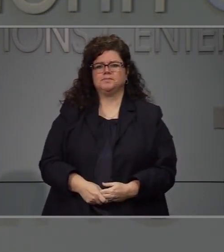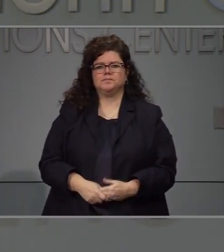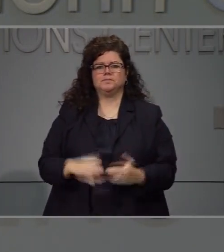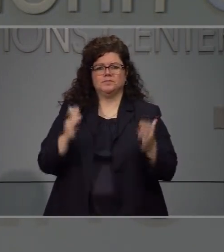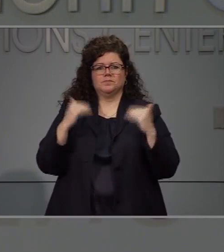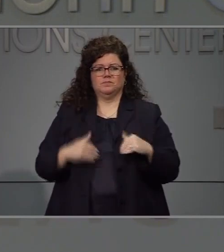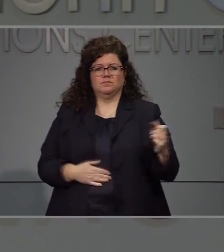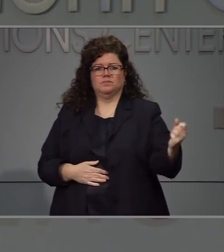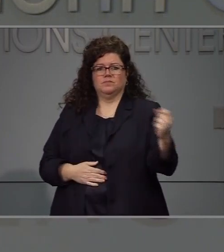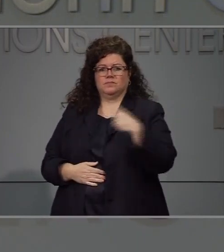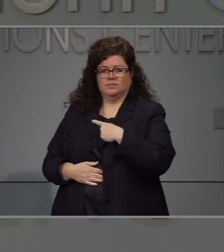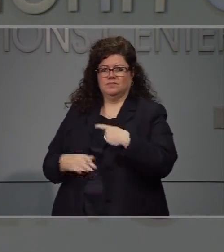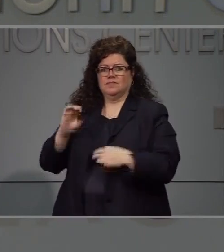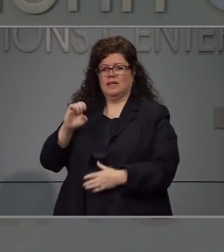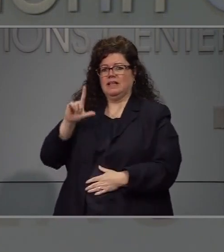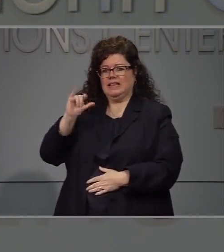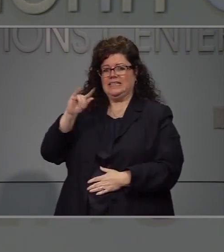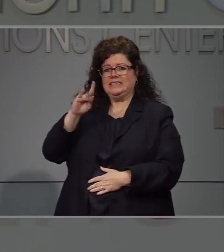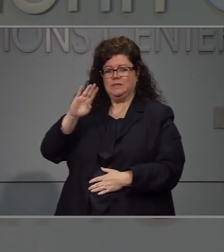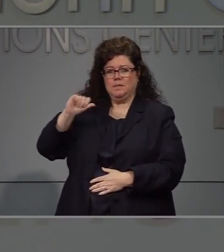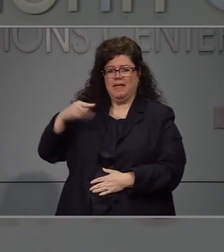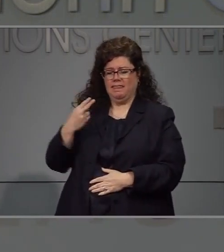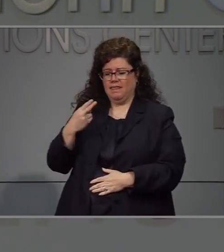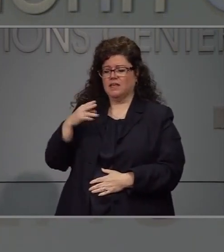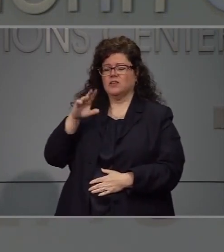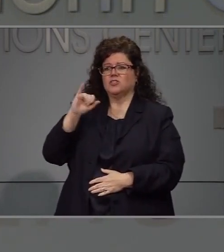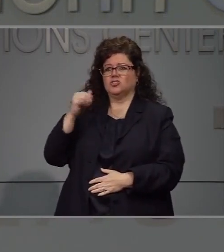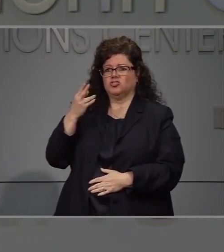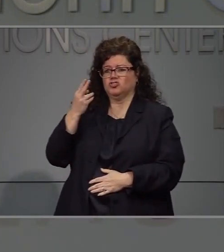VIRUS AND I THINK WHERE WE ARE RIGHT NOW IS A GOOD PLACE FOR